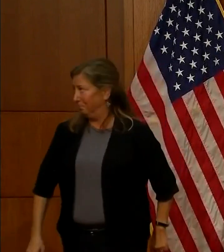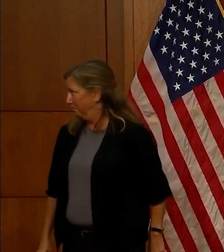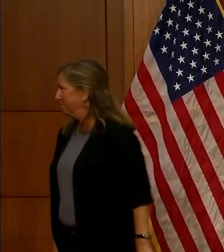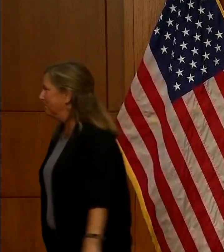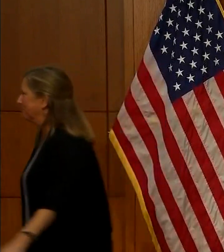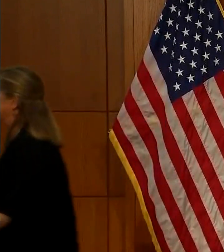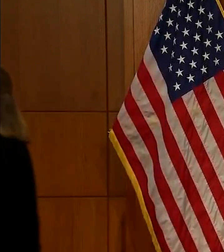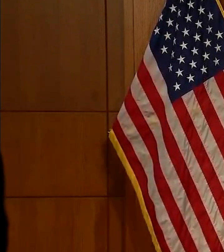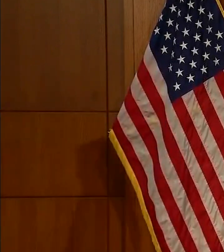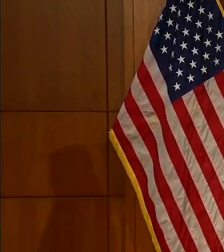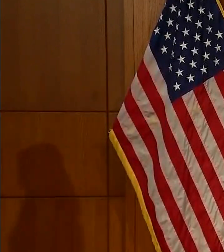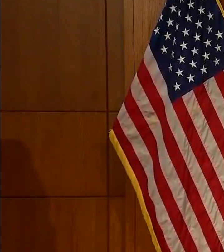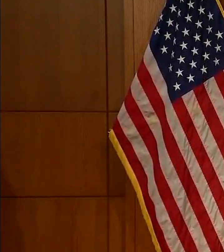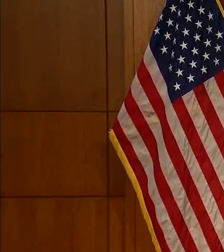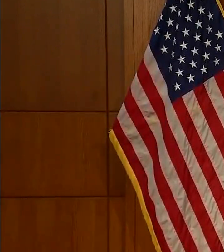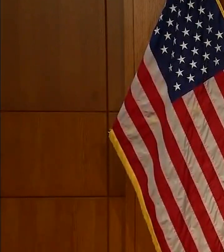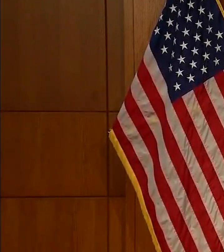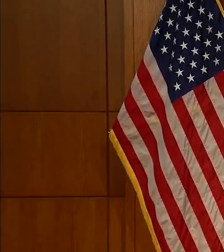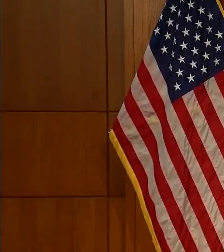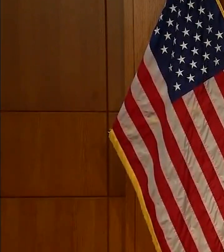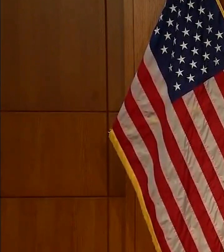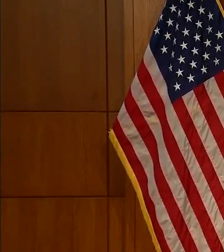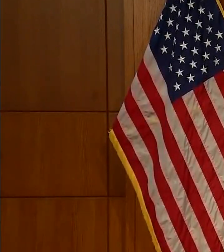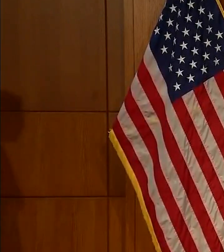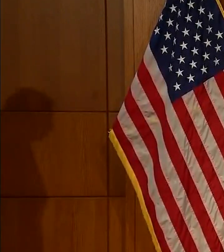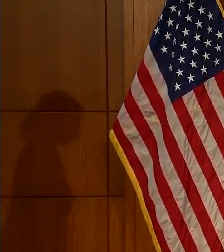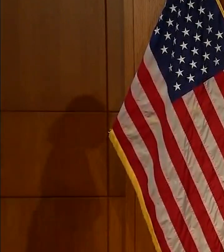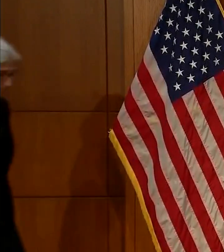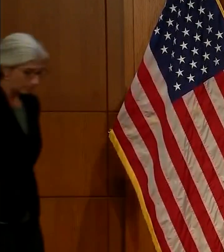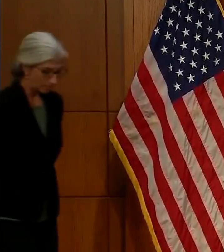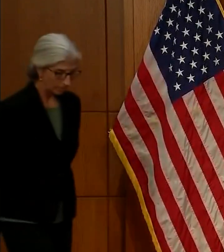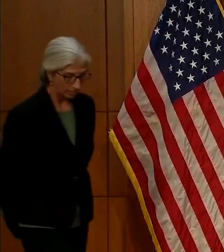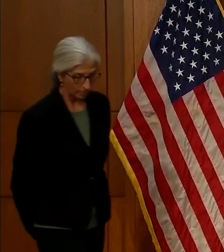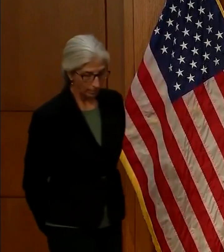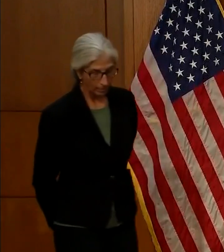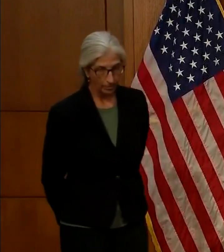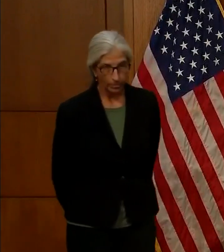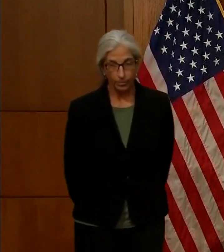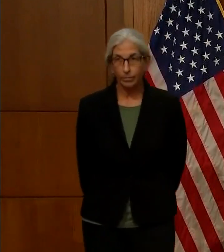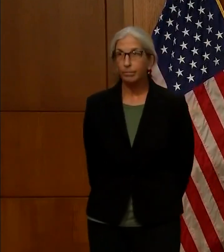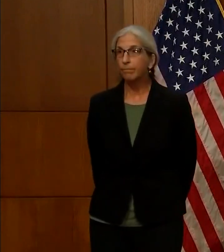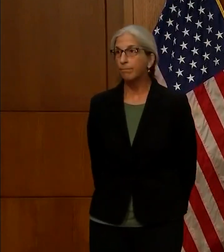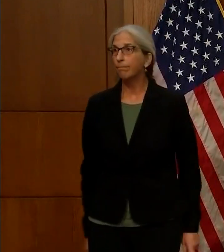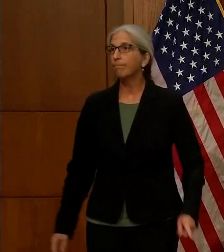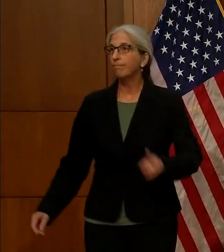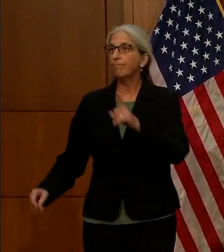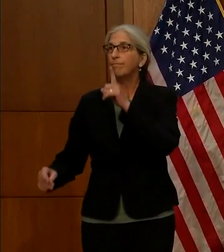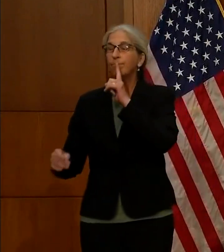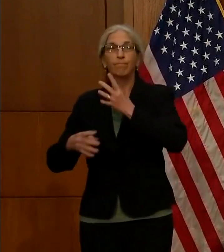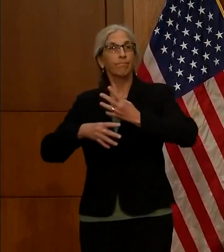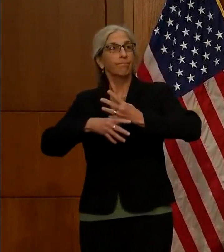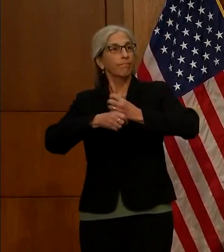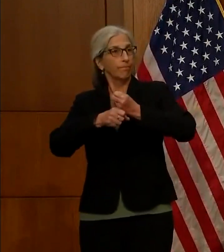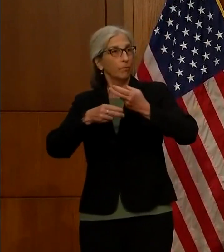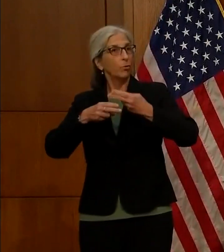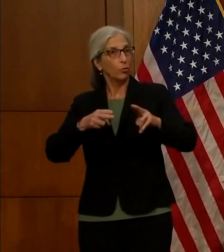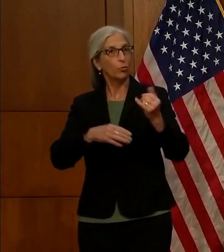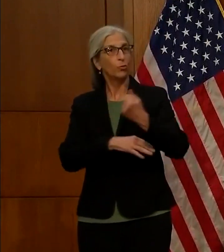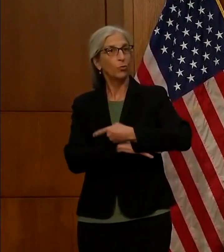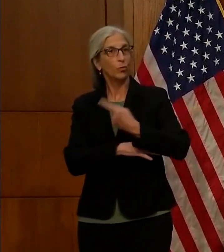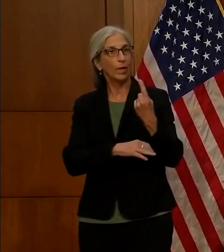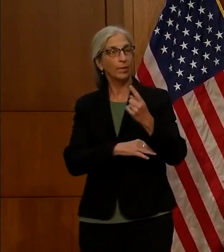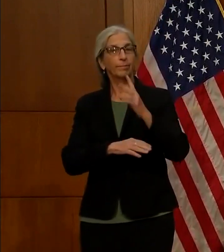YOUR QUESTIONS DOCTOR ALLEN